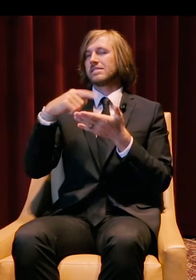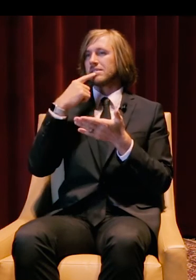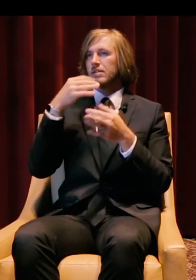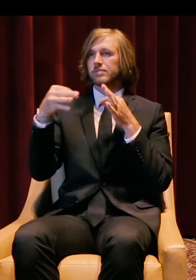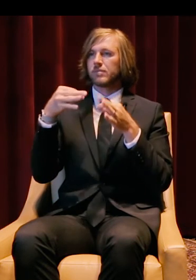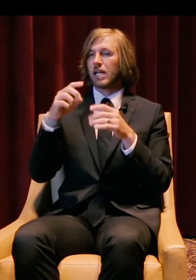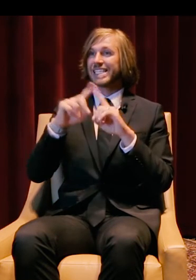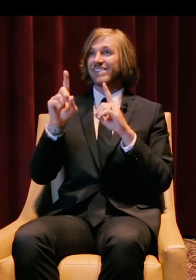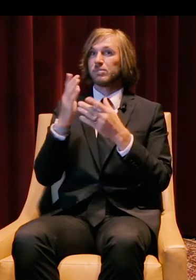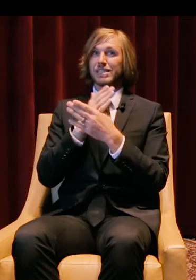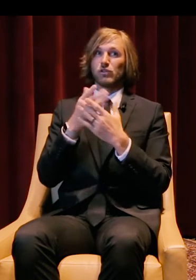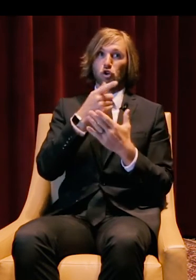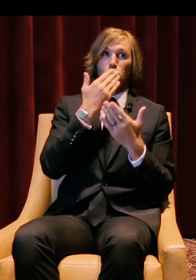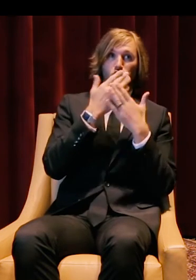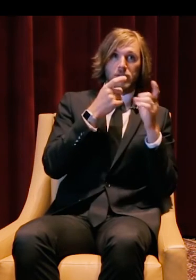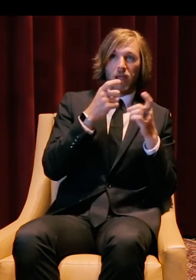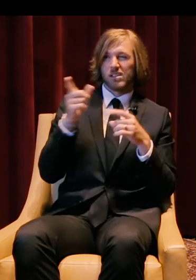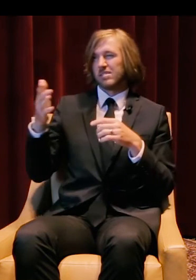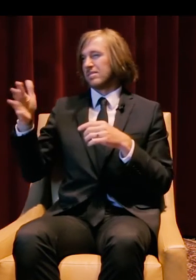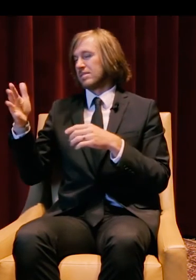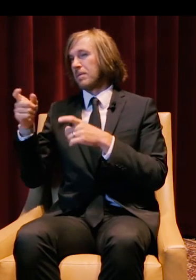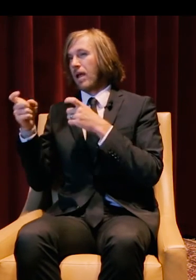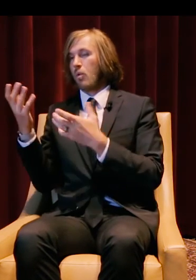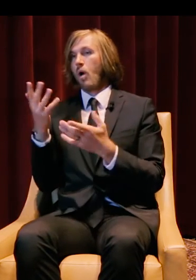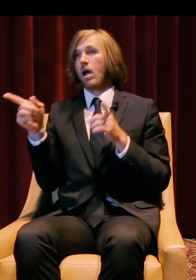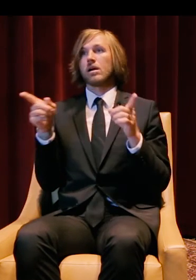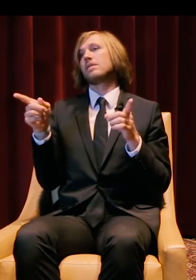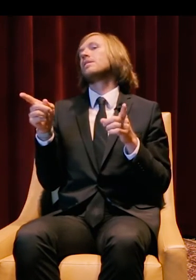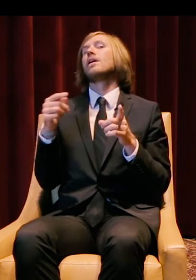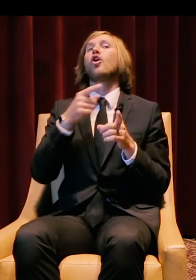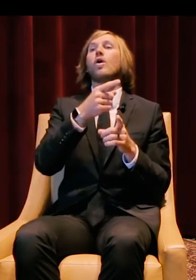the difference between good management and bad management may be that the good manager